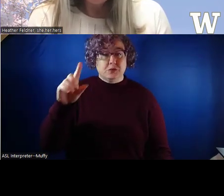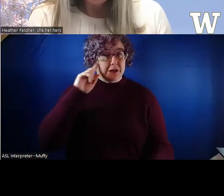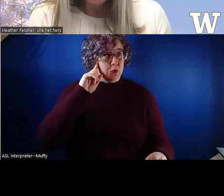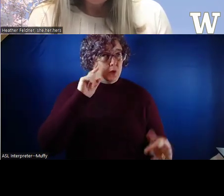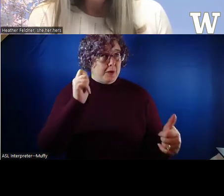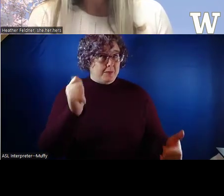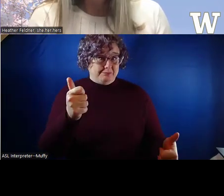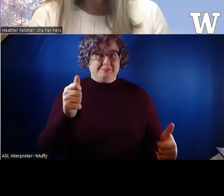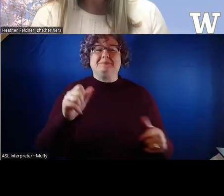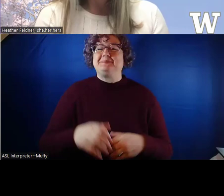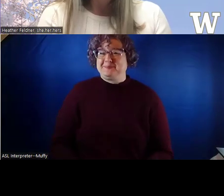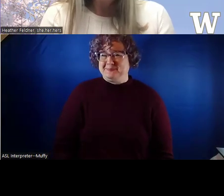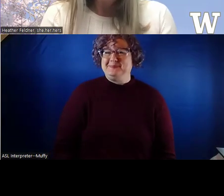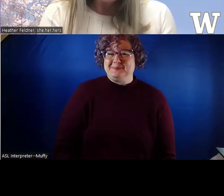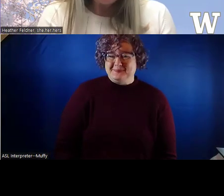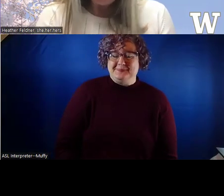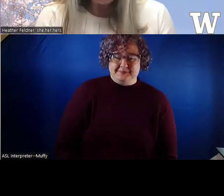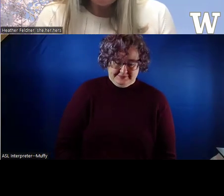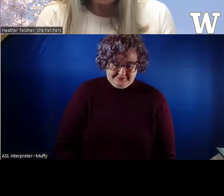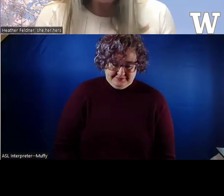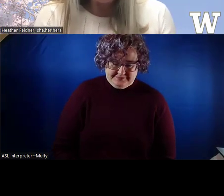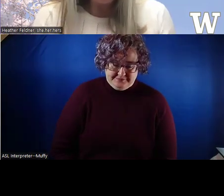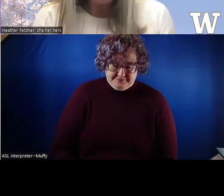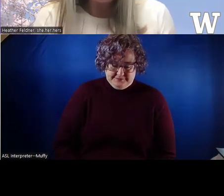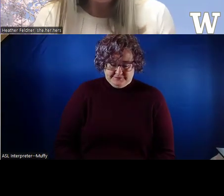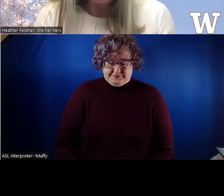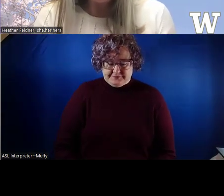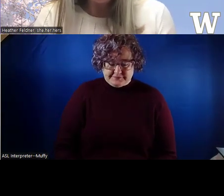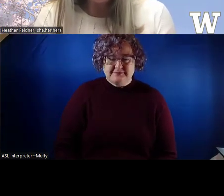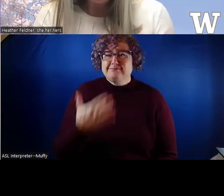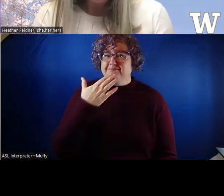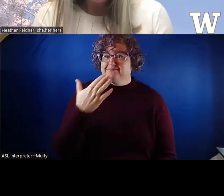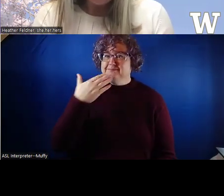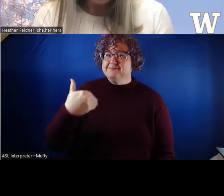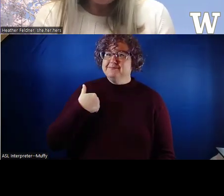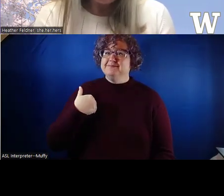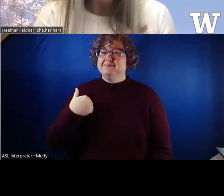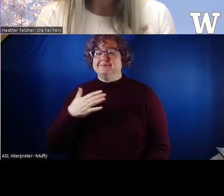I can. Okay, great. Well, thank you for having me. My name is Heather as well,